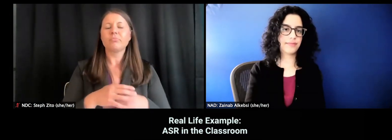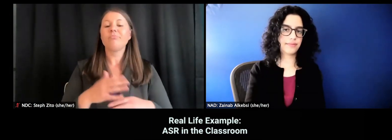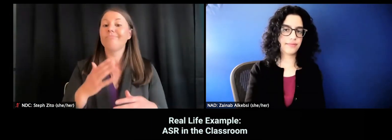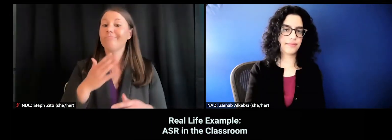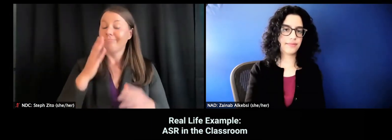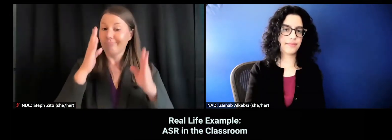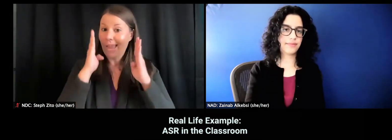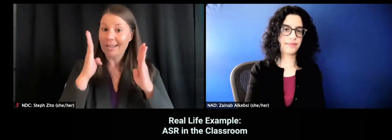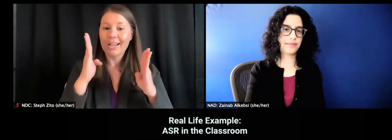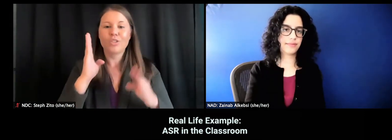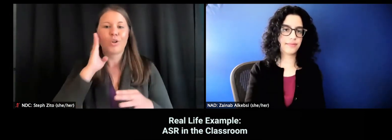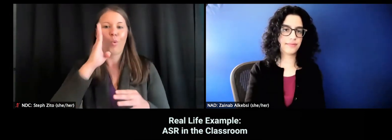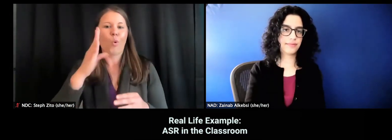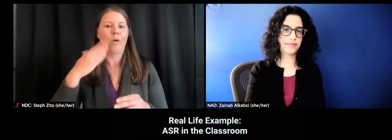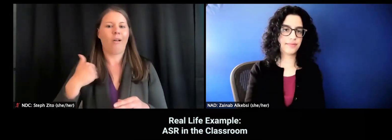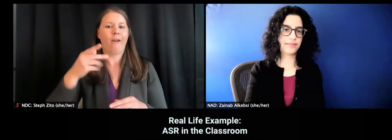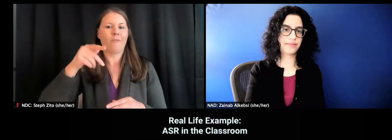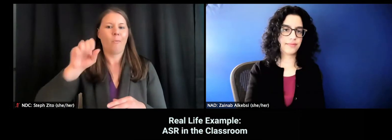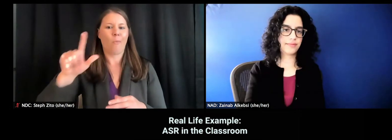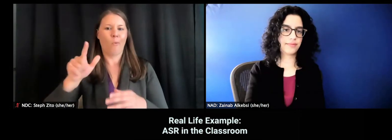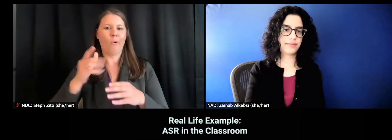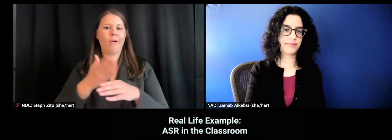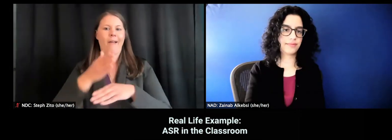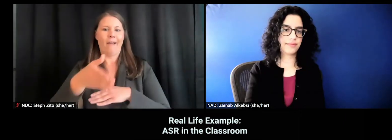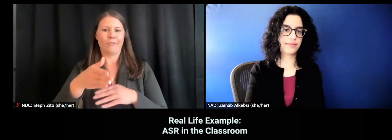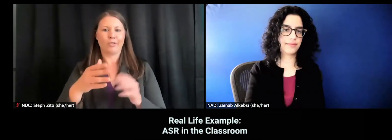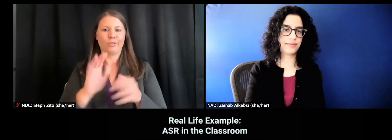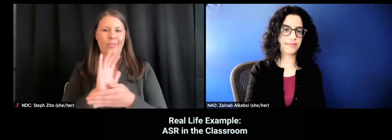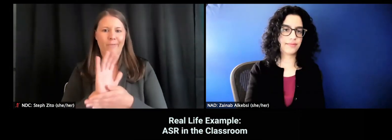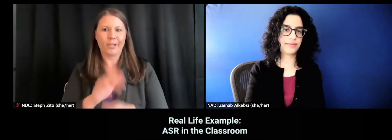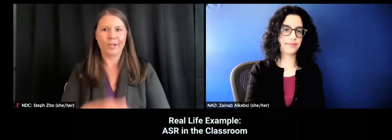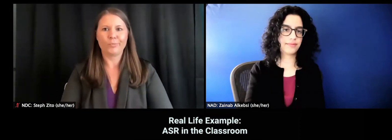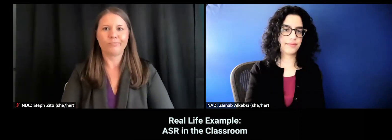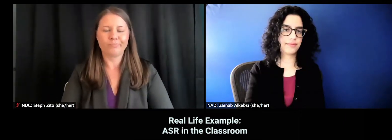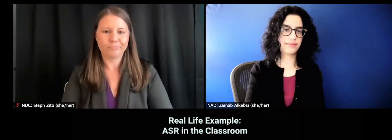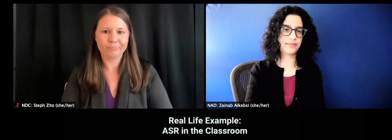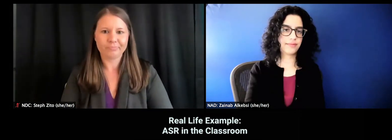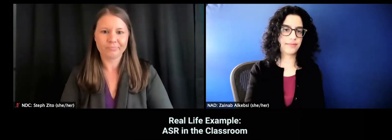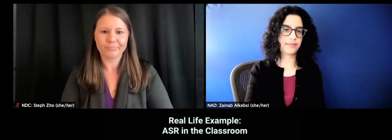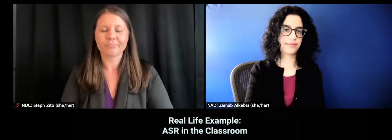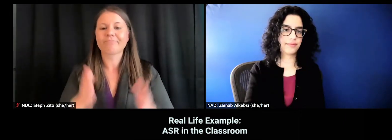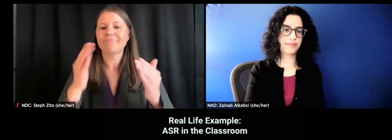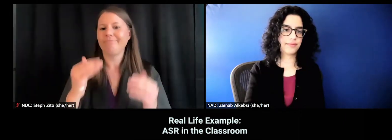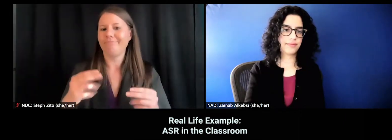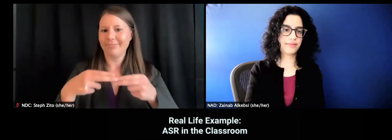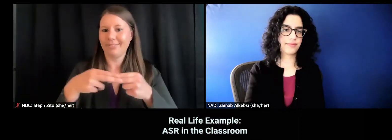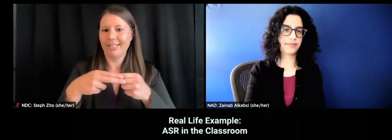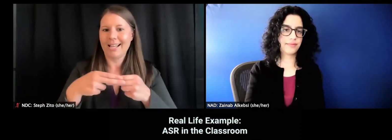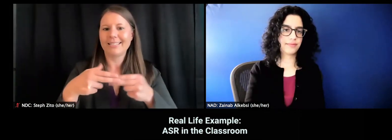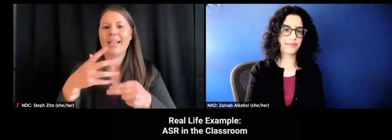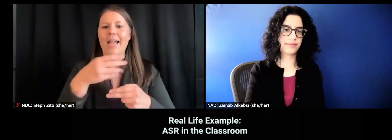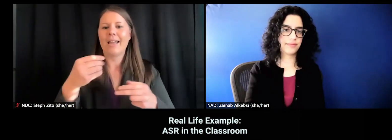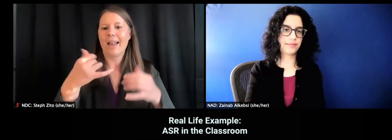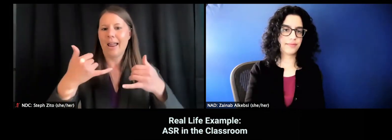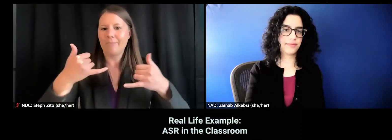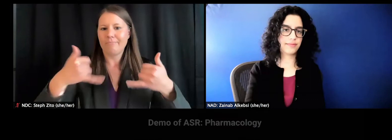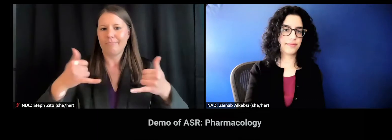Pay close attention since there will be a poll after the video. Next slide, please.